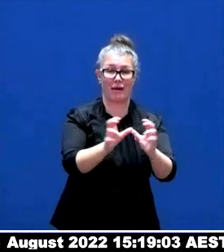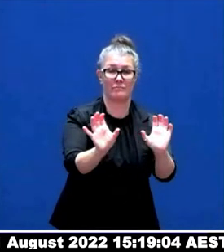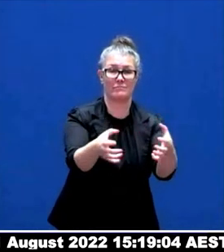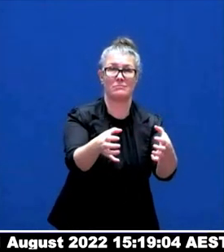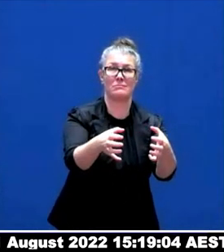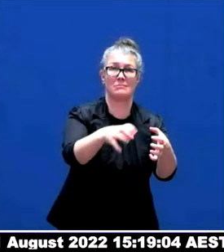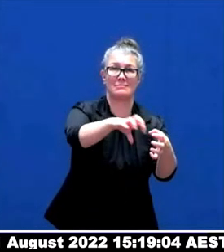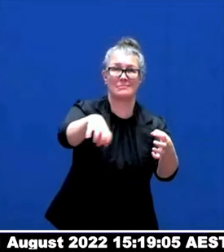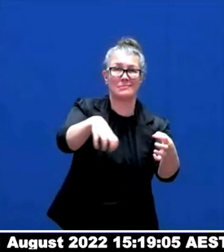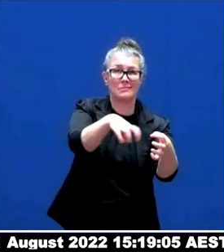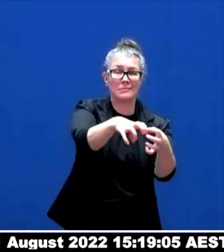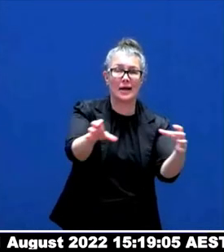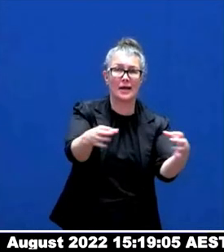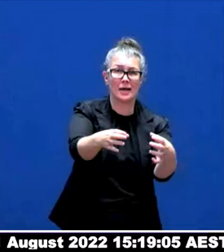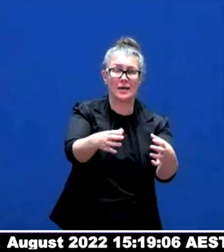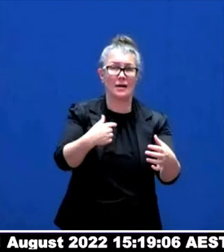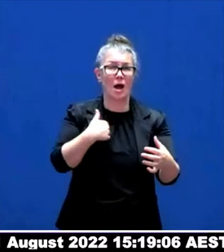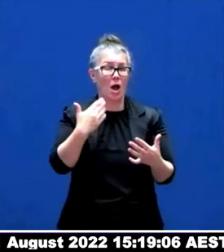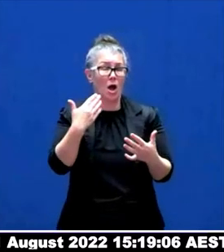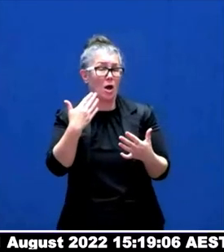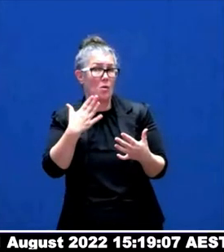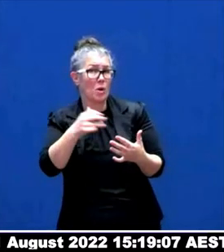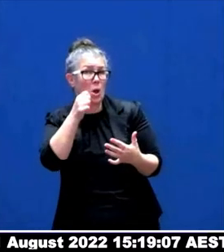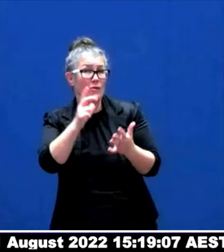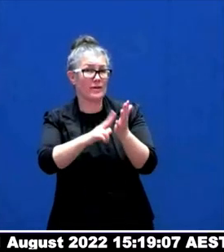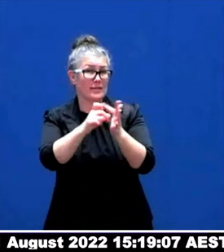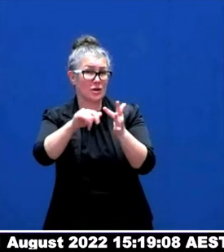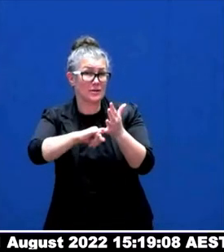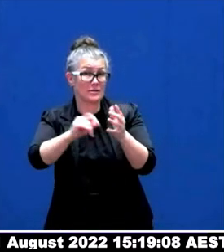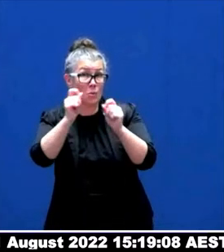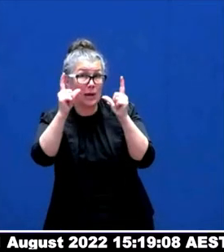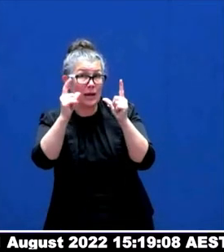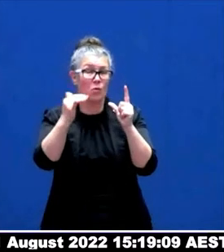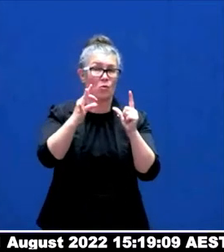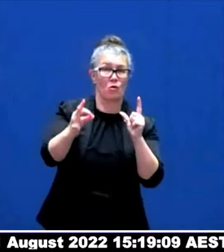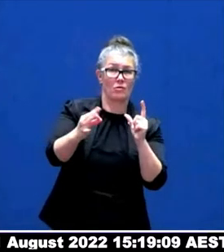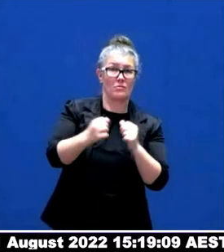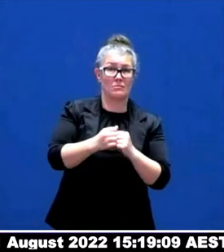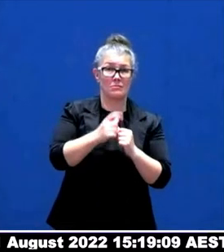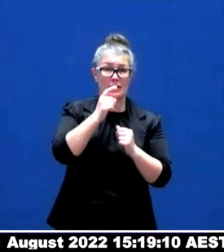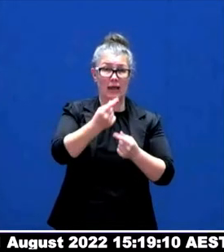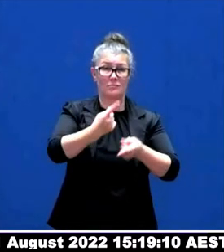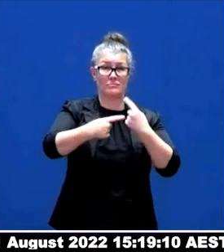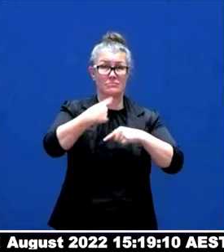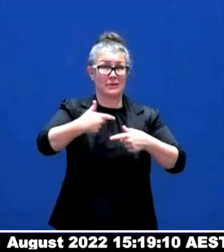I'd like to know whether the NDIS is aware of that or not? And if they could provide the Royal Commission with any information about them?